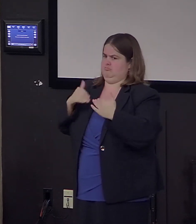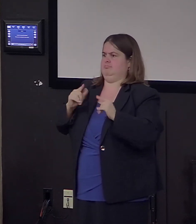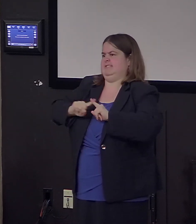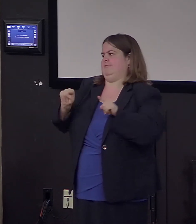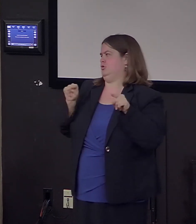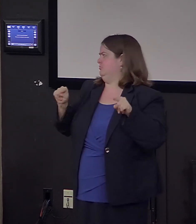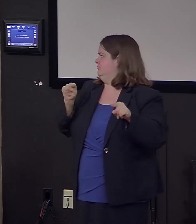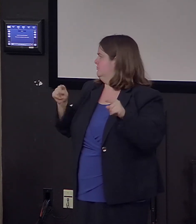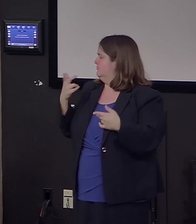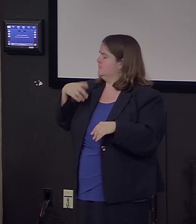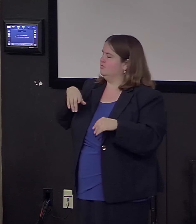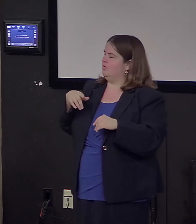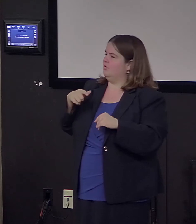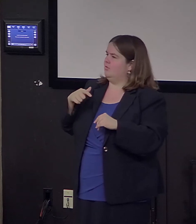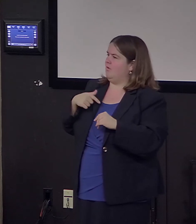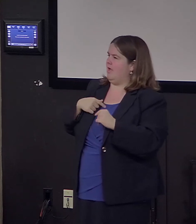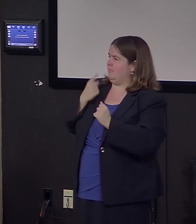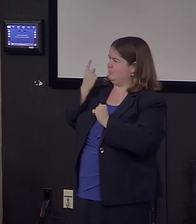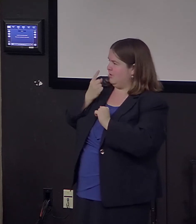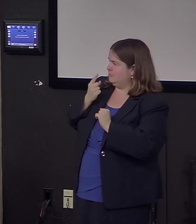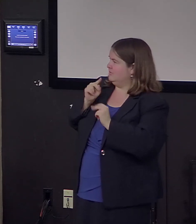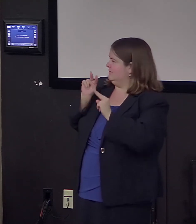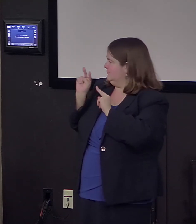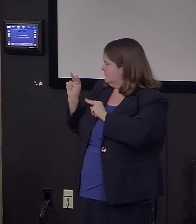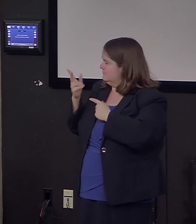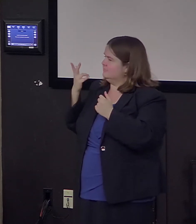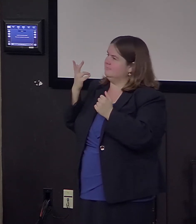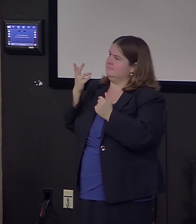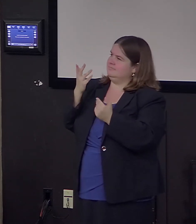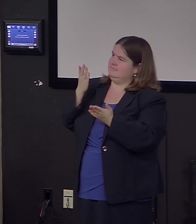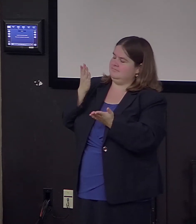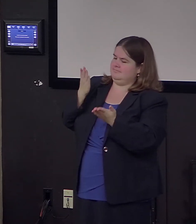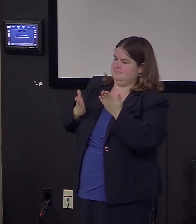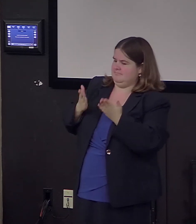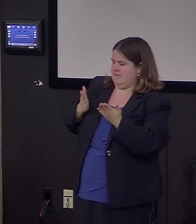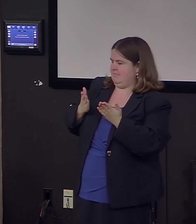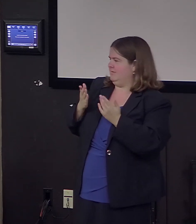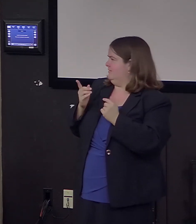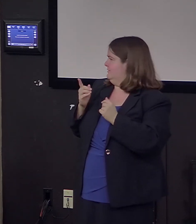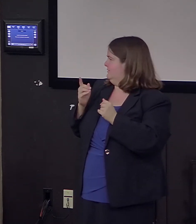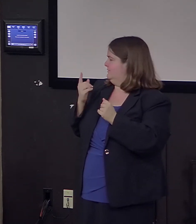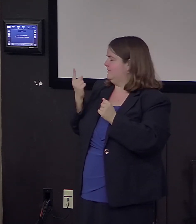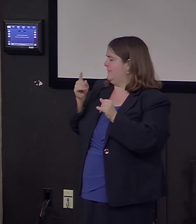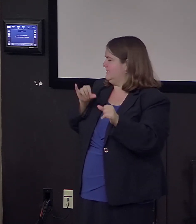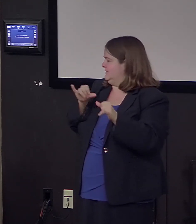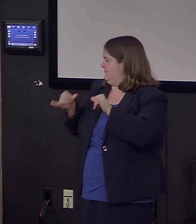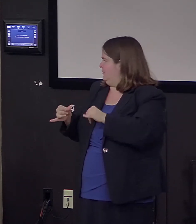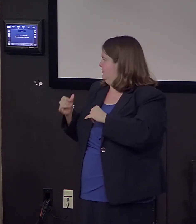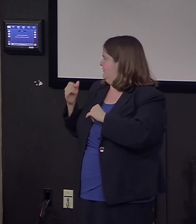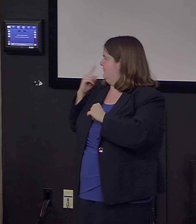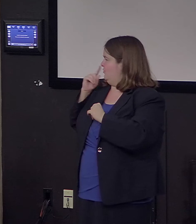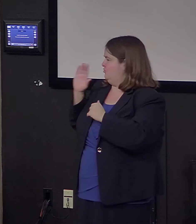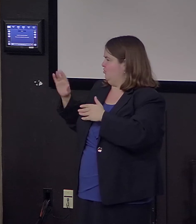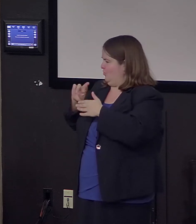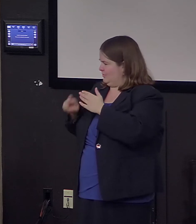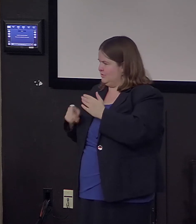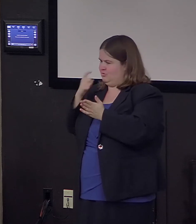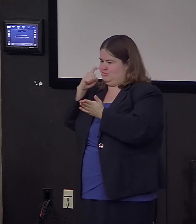and maybe I was thinking whether something along these lines could have affected the non-difference observed